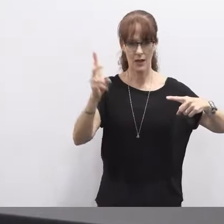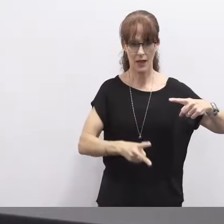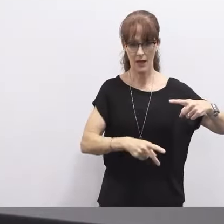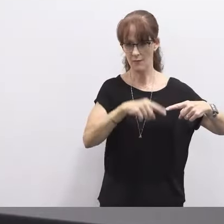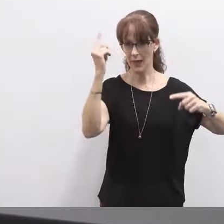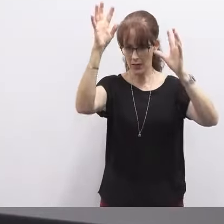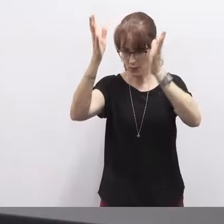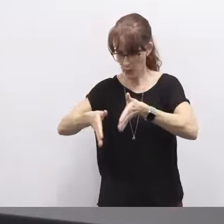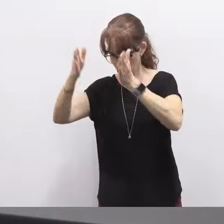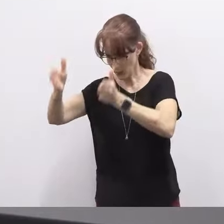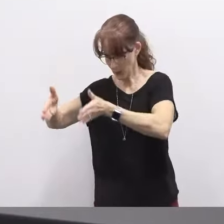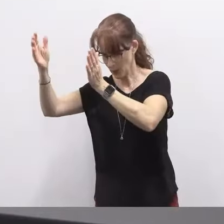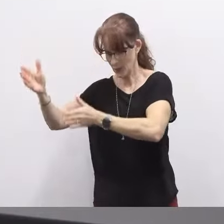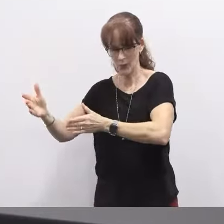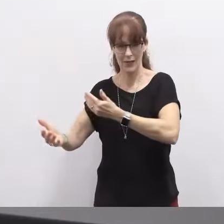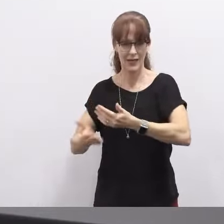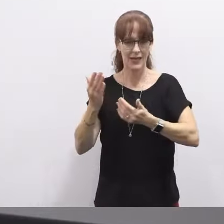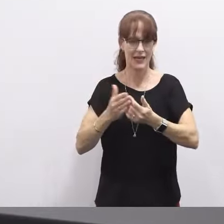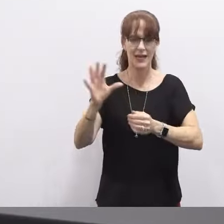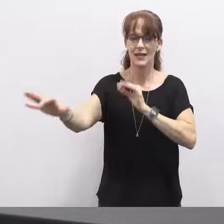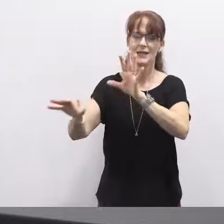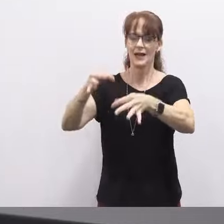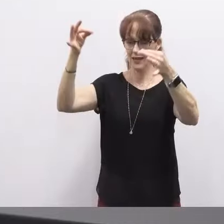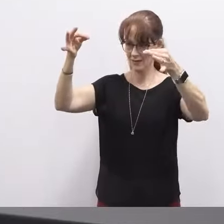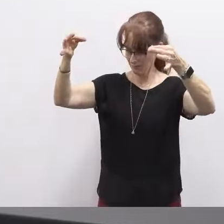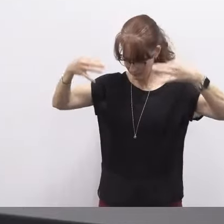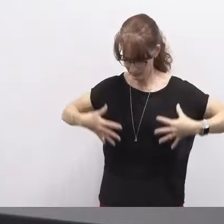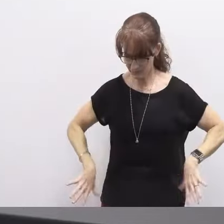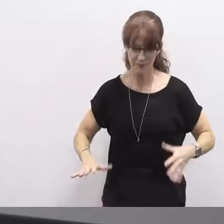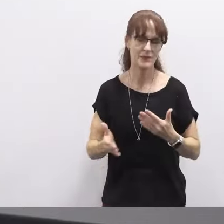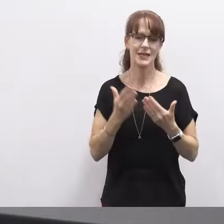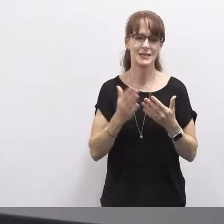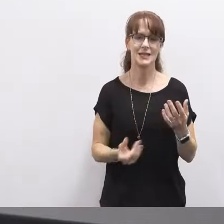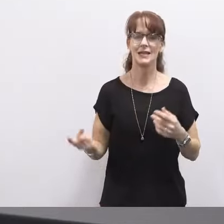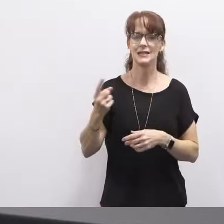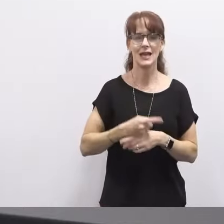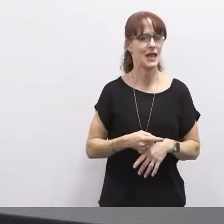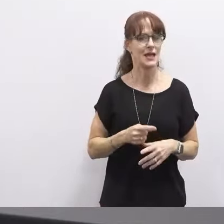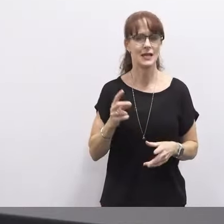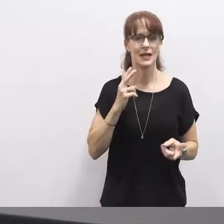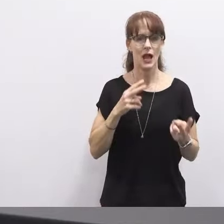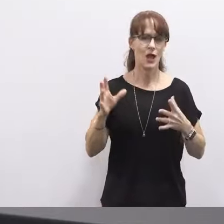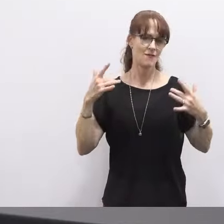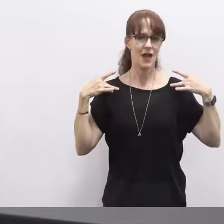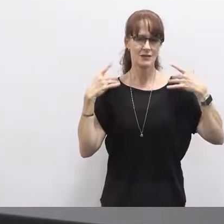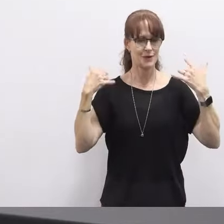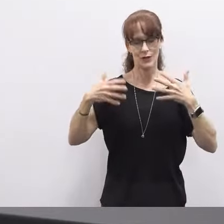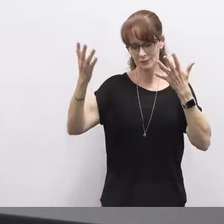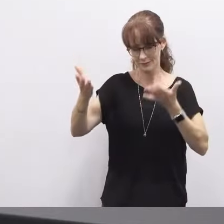So it was really easy to just find something free to wear. And it was probably the easiest day where I could like look fashionable and it was easy to access.